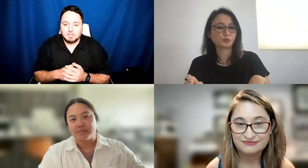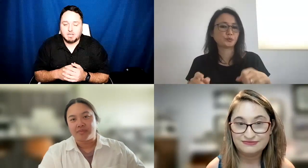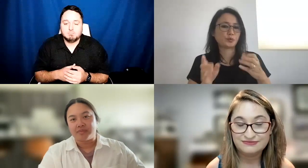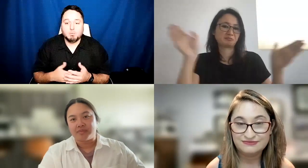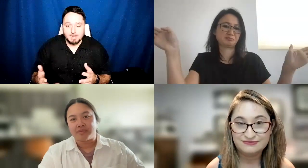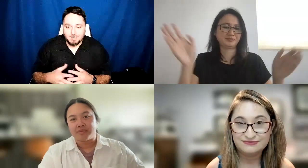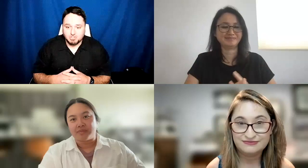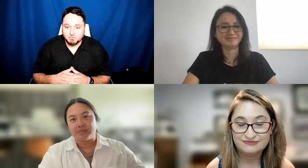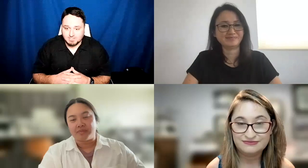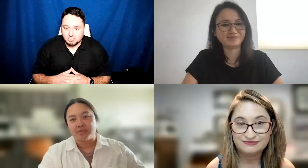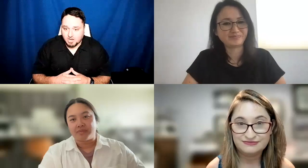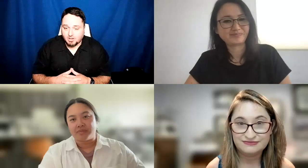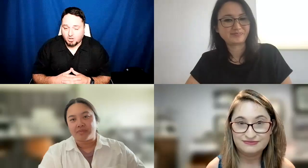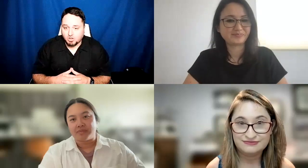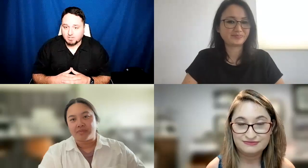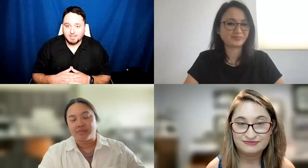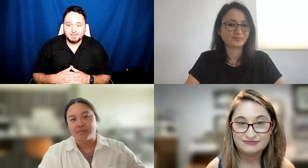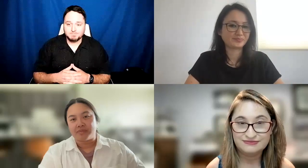on manufacturing overseas, China, Hong Kong, and the like.